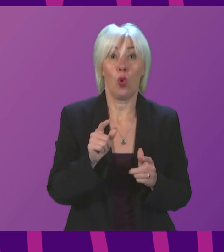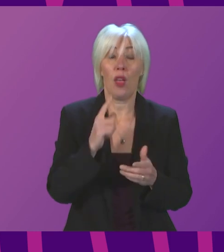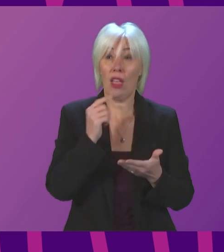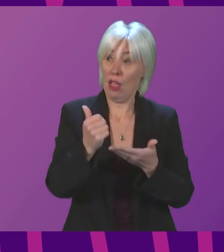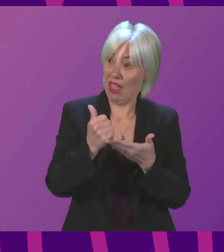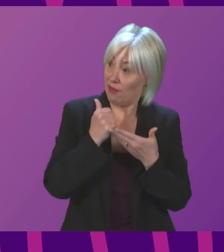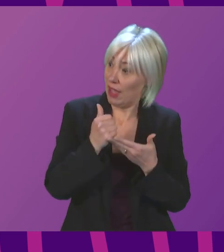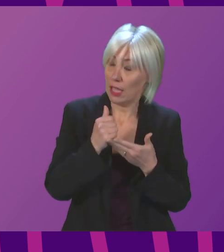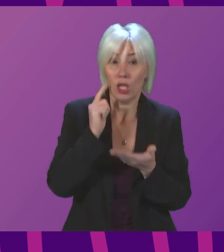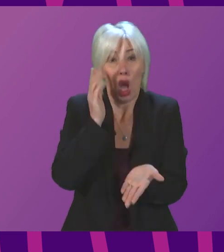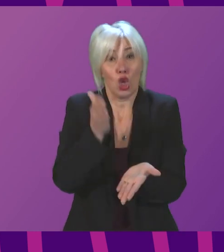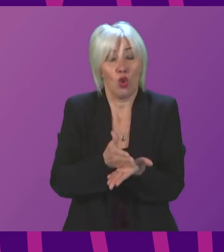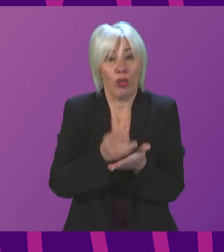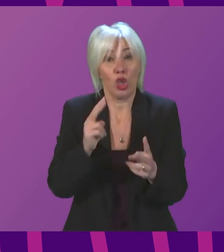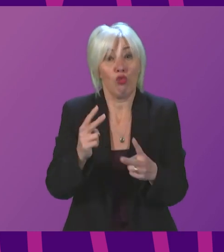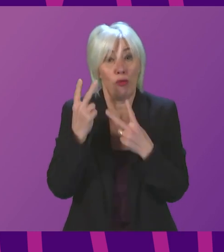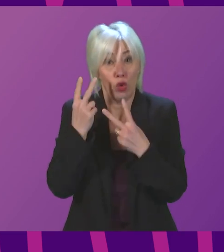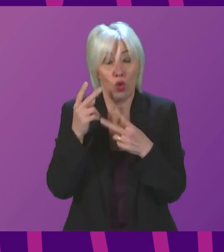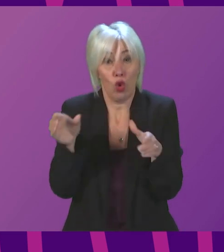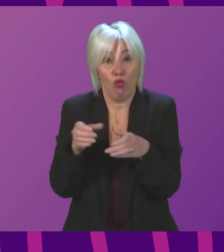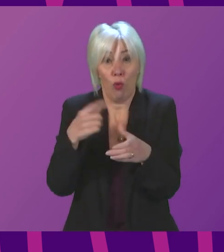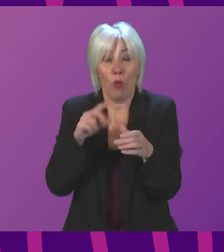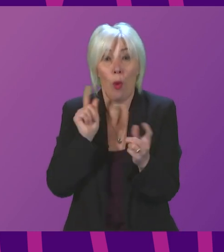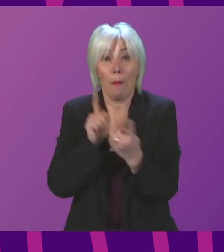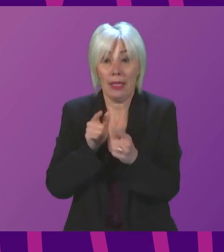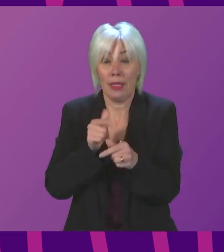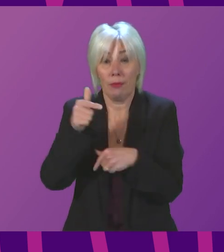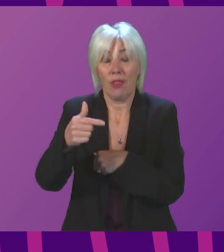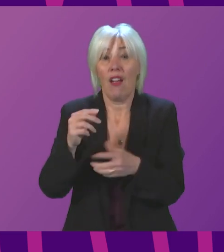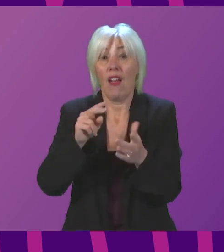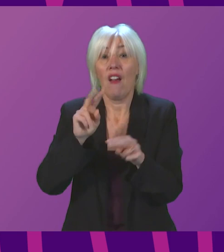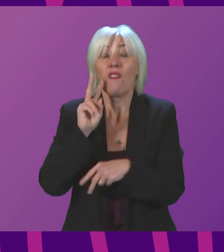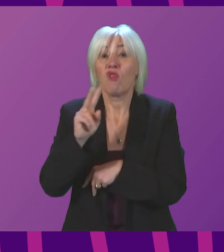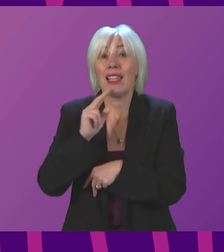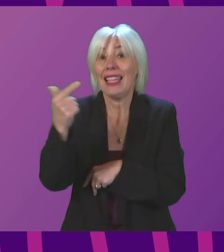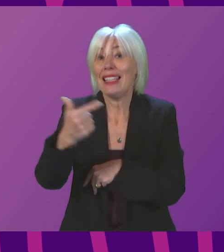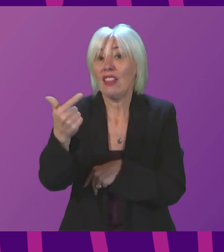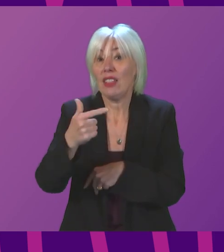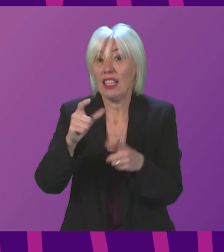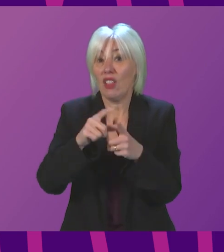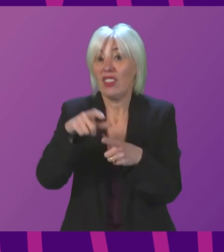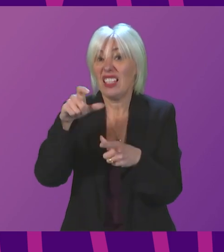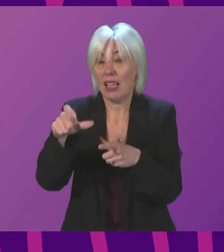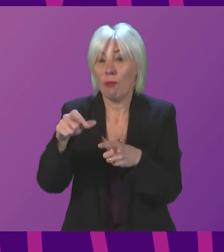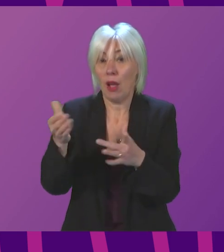review group will meet next week, on Friday 17 December, and the interim chief nursing